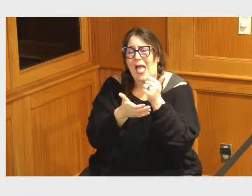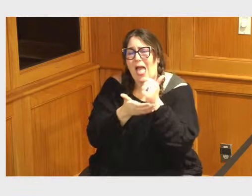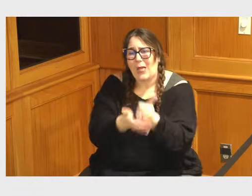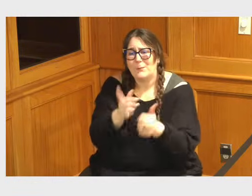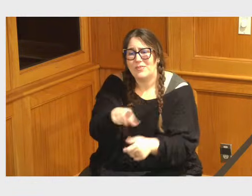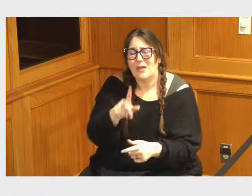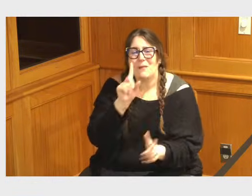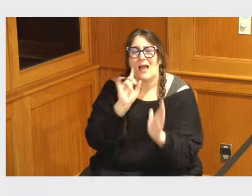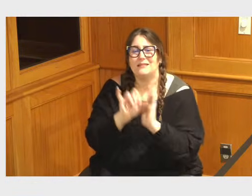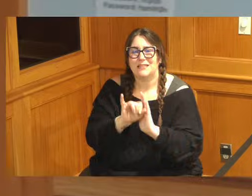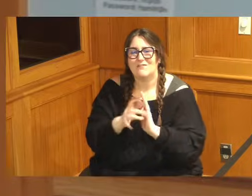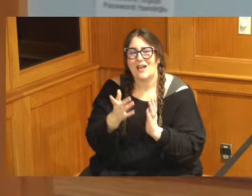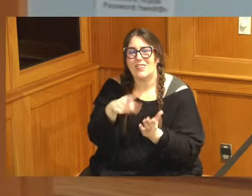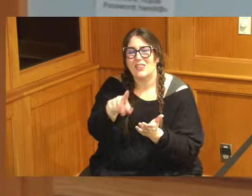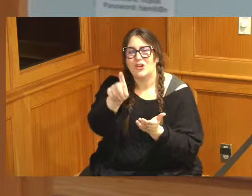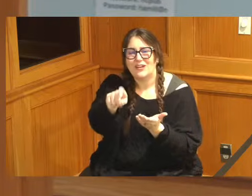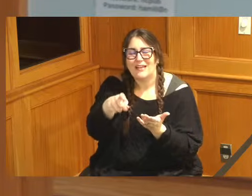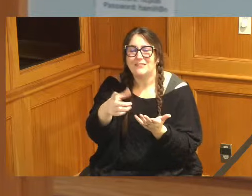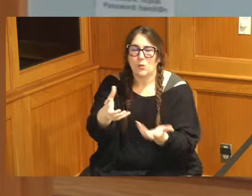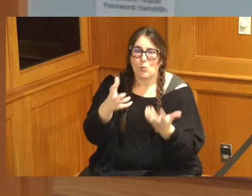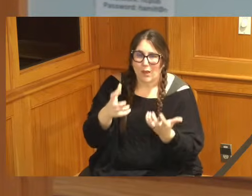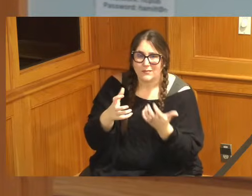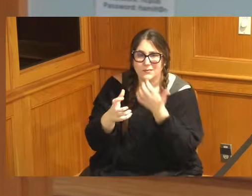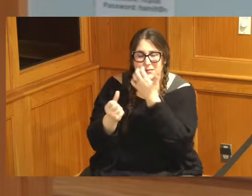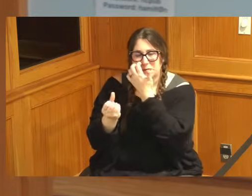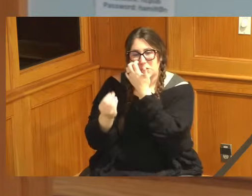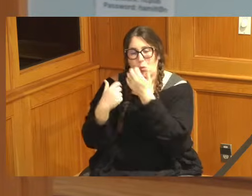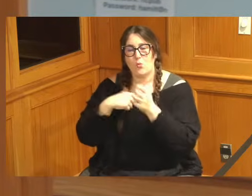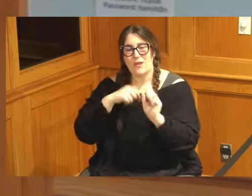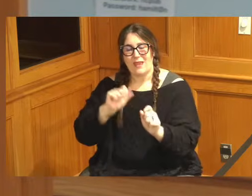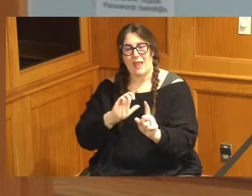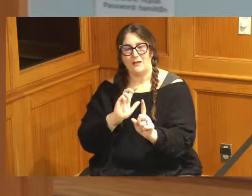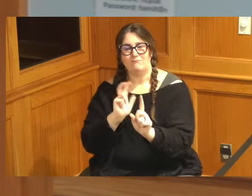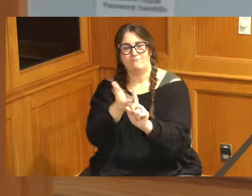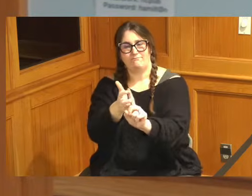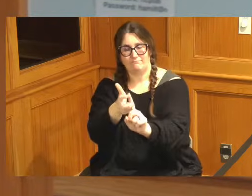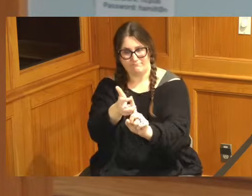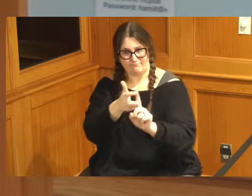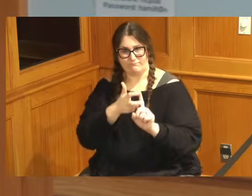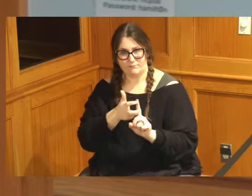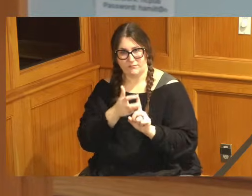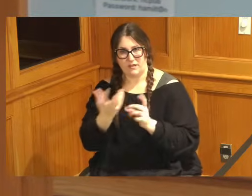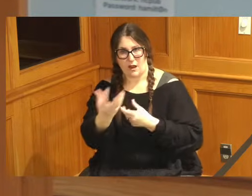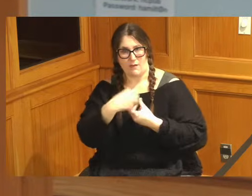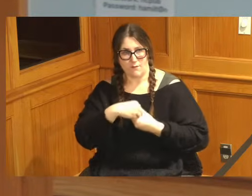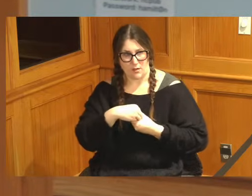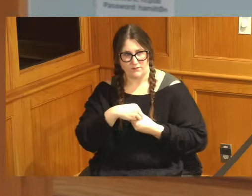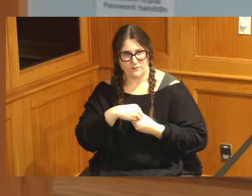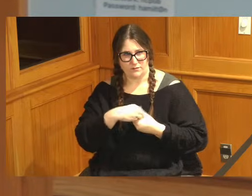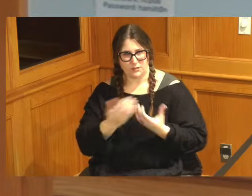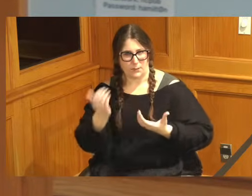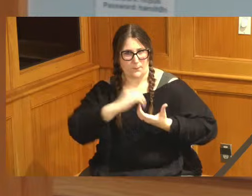want so then we can help bring them what they want as a county and as CDF as a partner. But there's